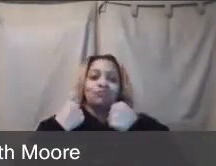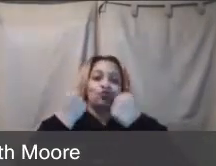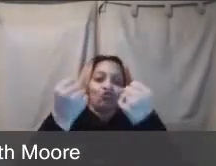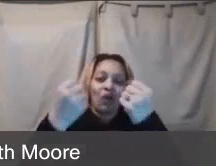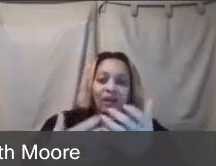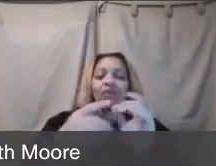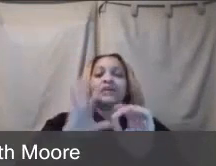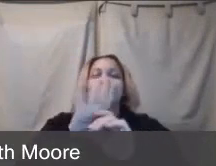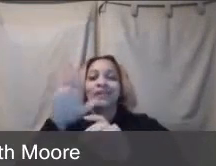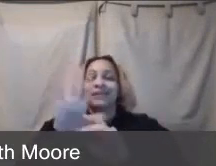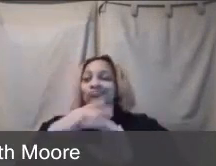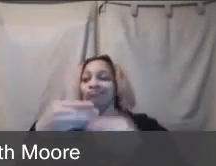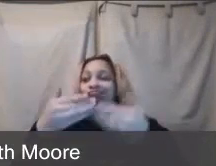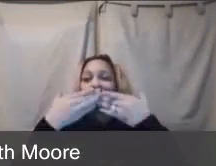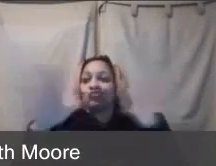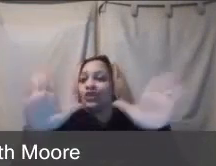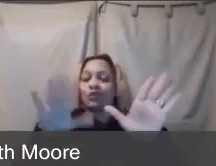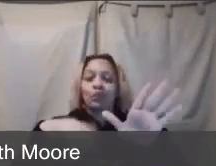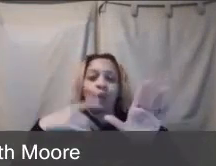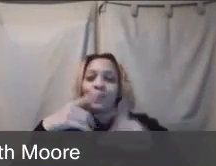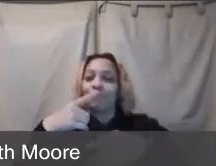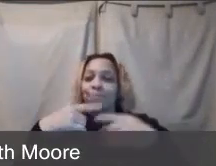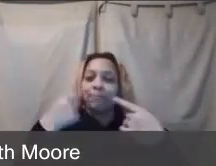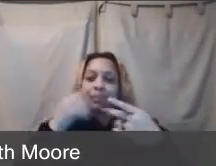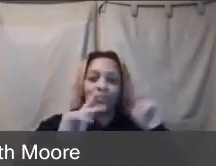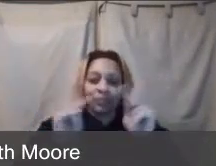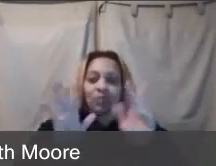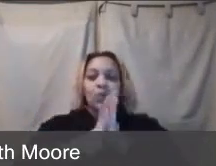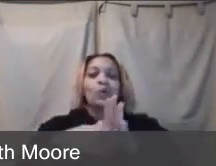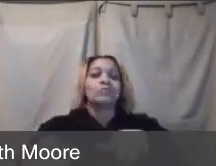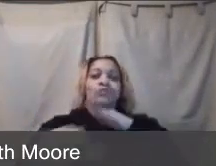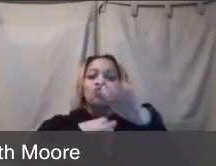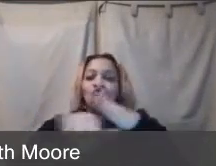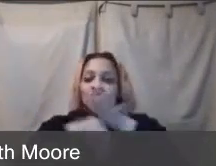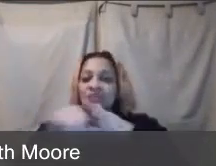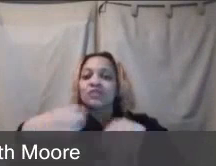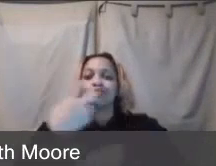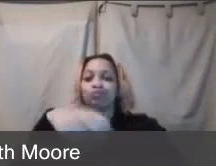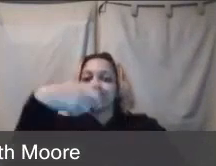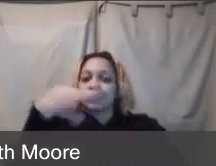Uh, whether they're on a bicycle or other means of transportation safely through the National Mall into the city.